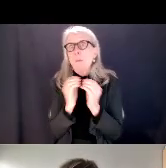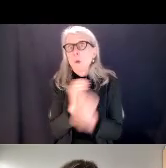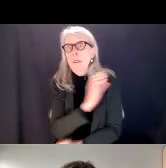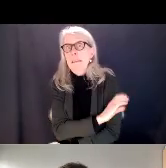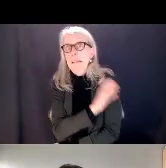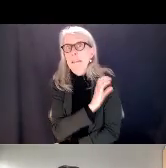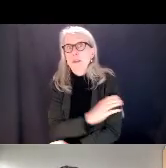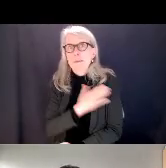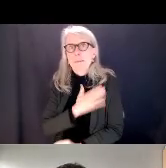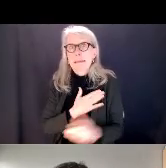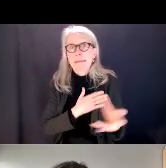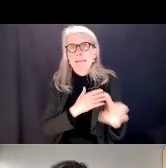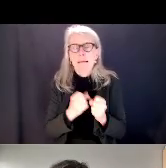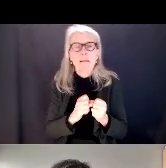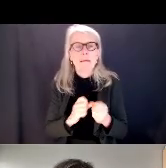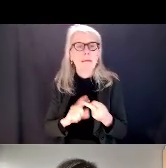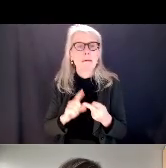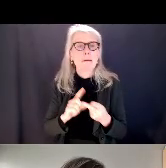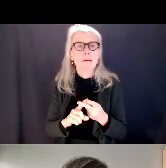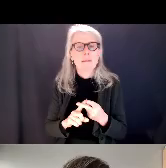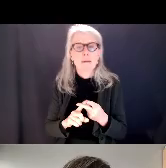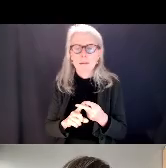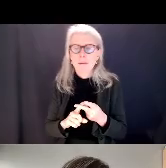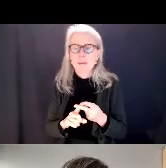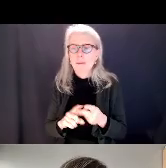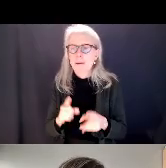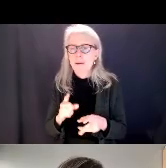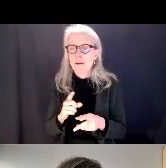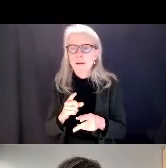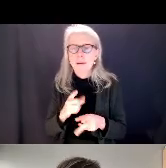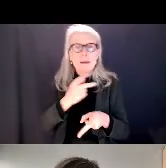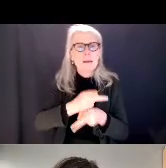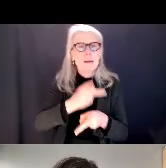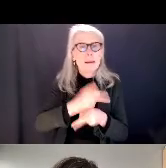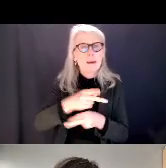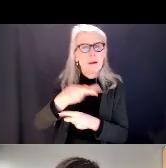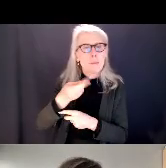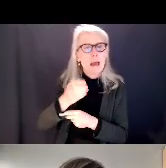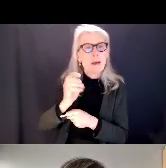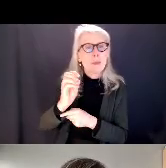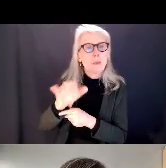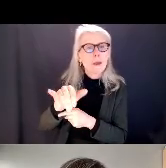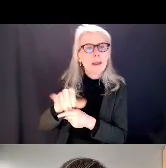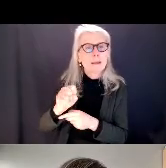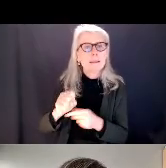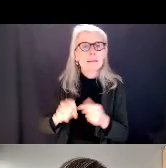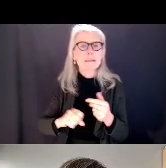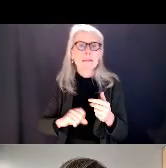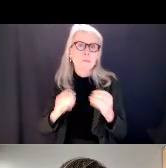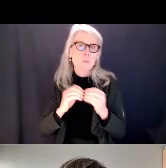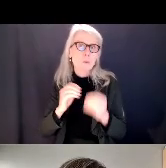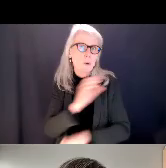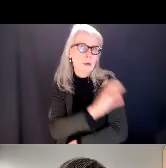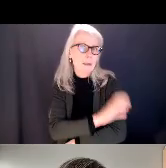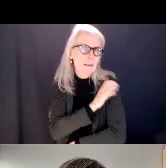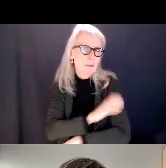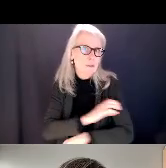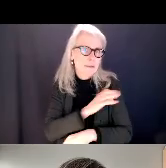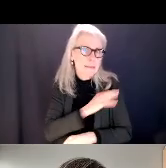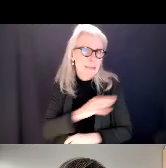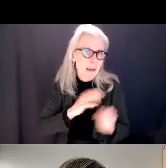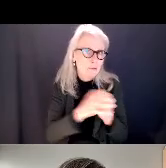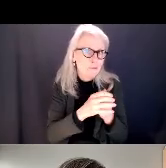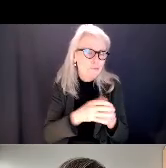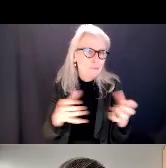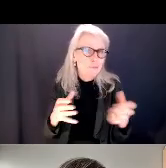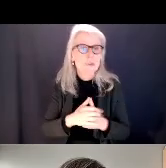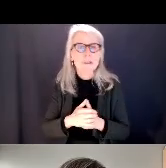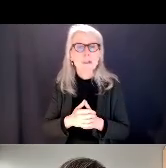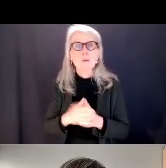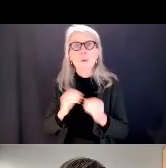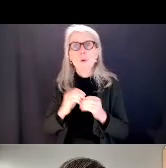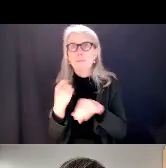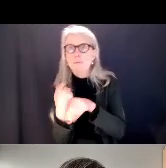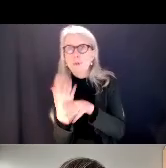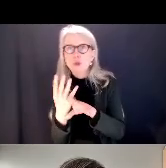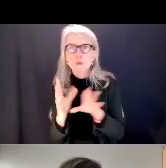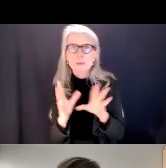care pathways, increased clinical staff, more virtual sessions, um additional support pathways,